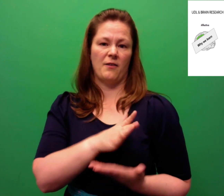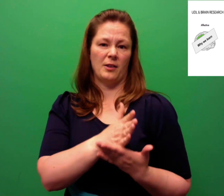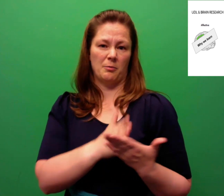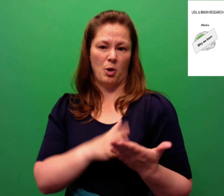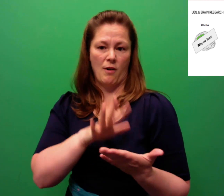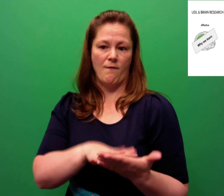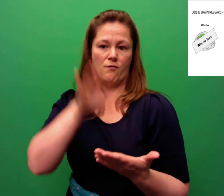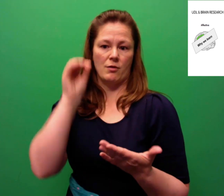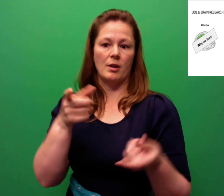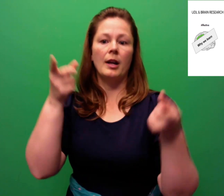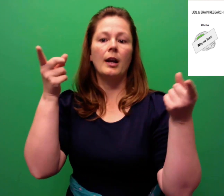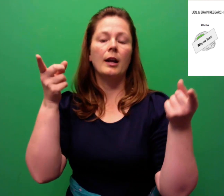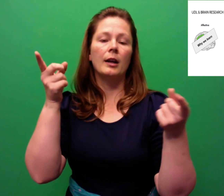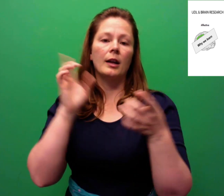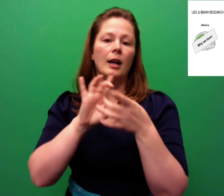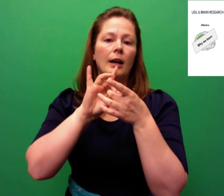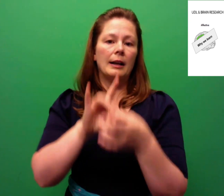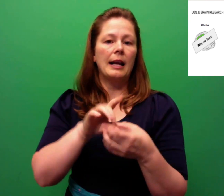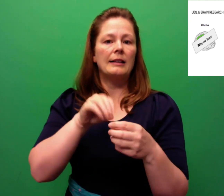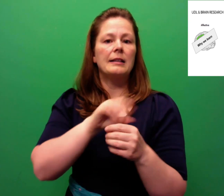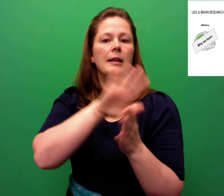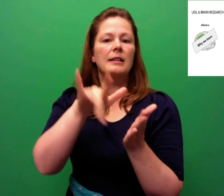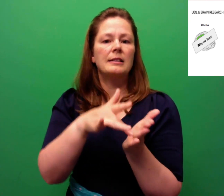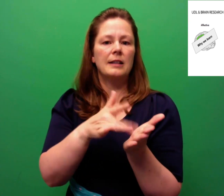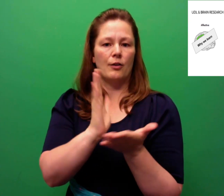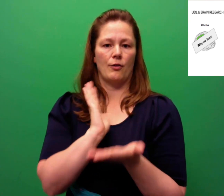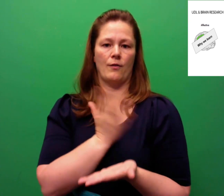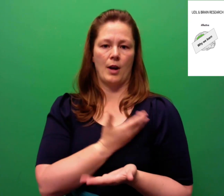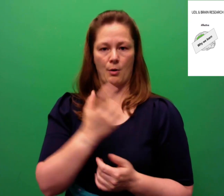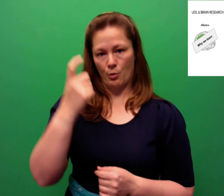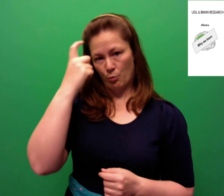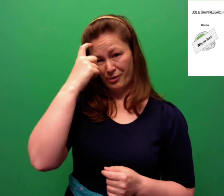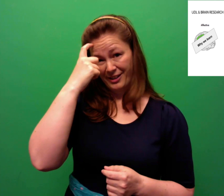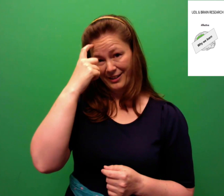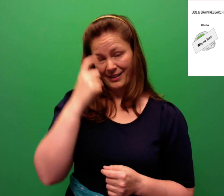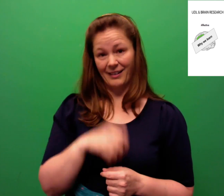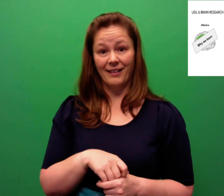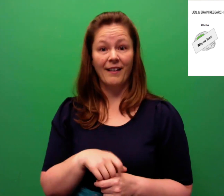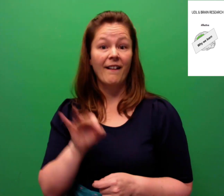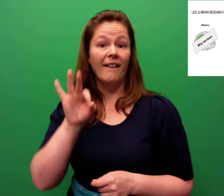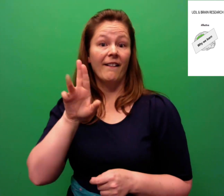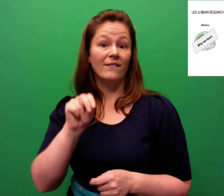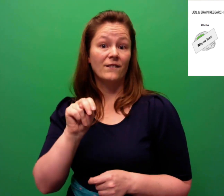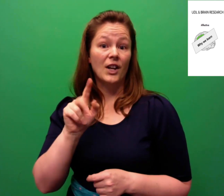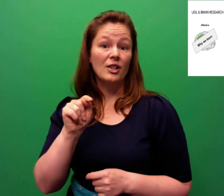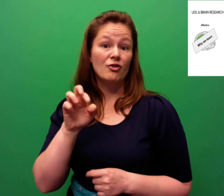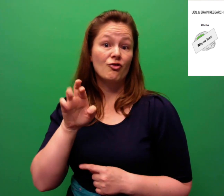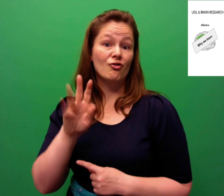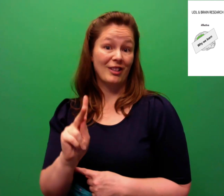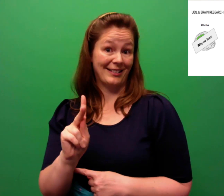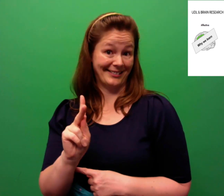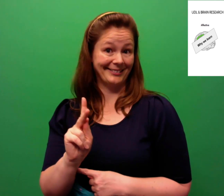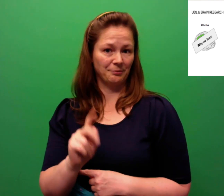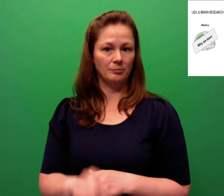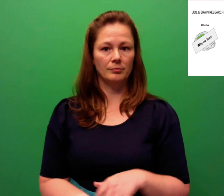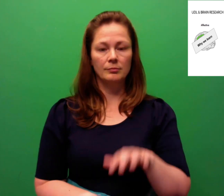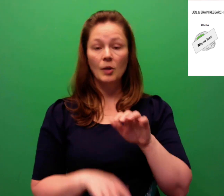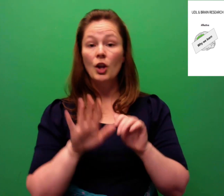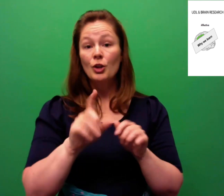The affective part of learning connects in the center area of the brain. Here's a